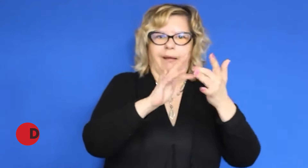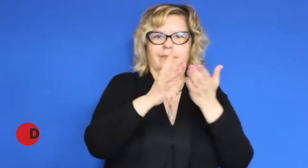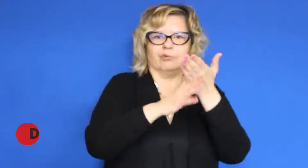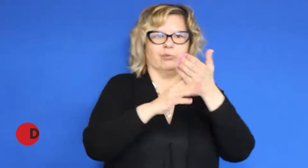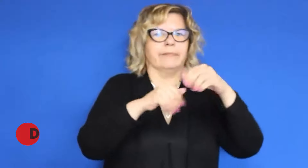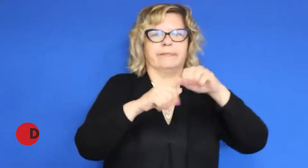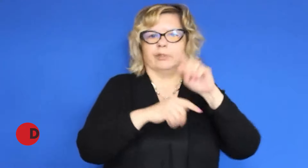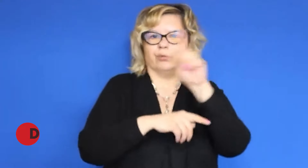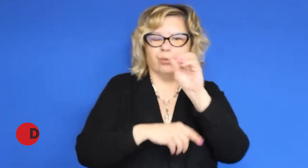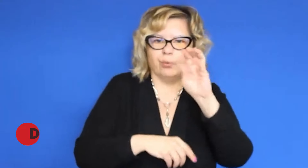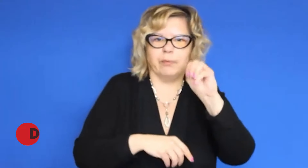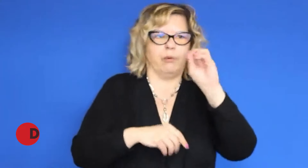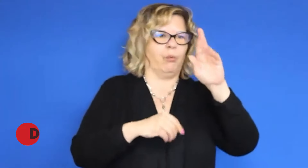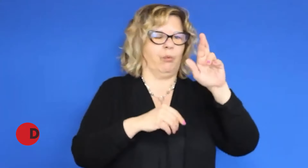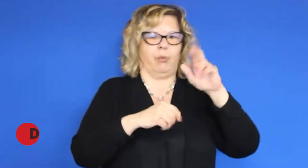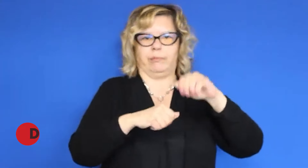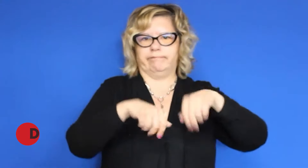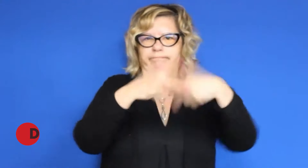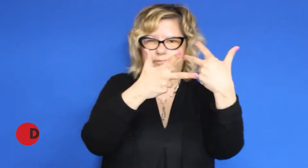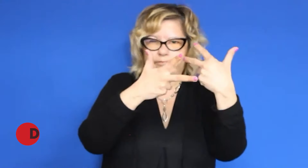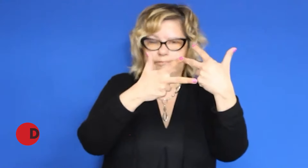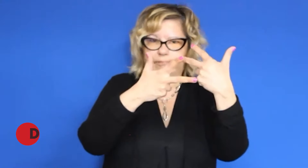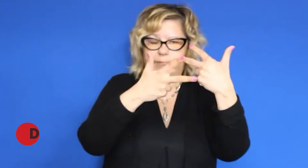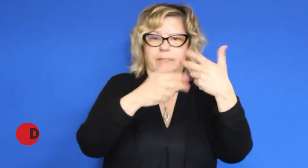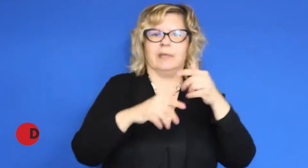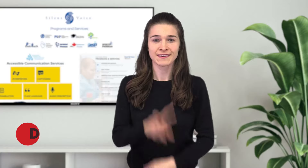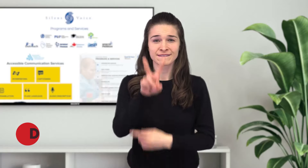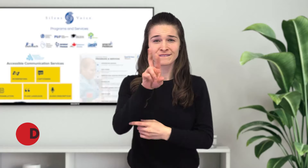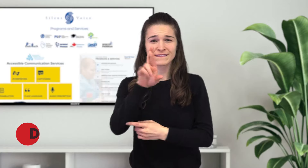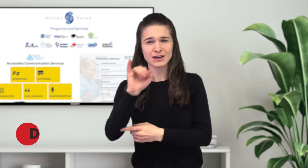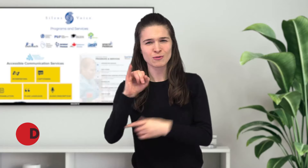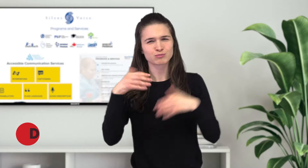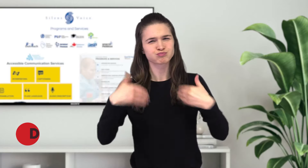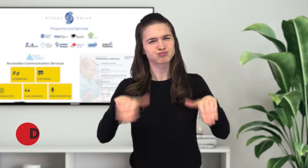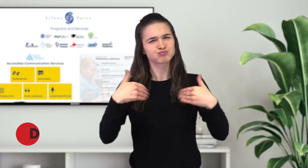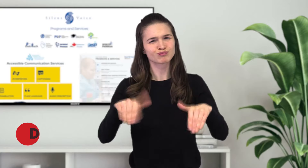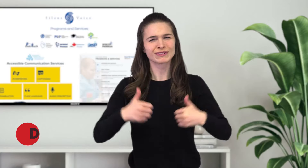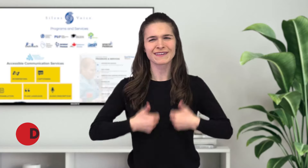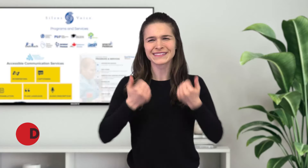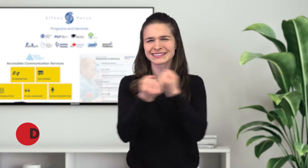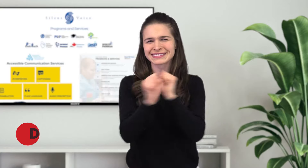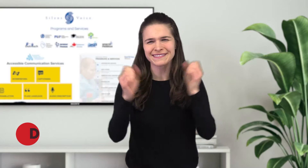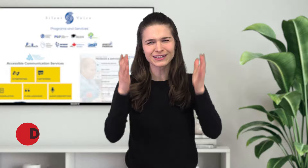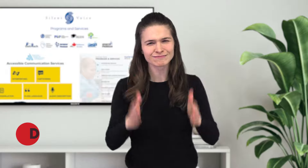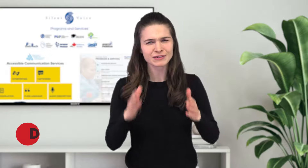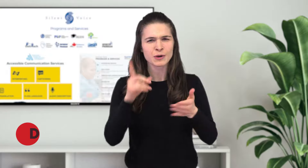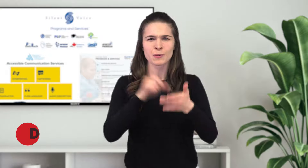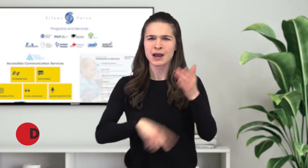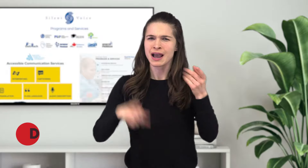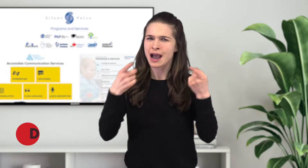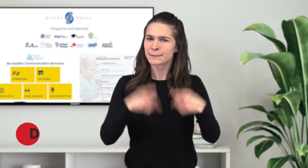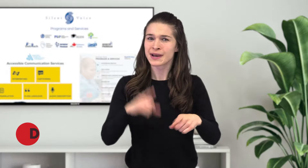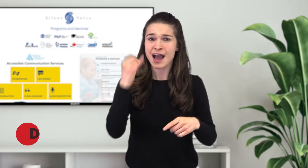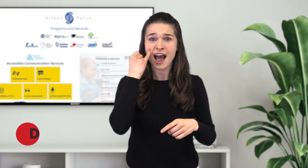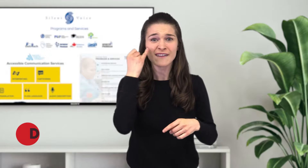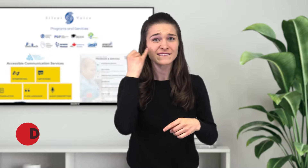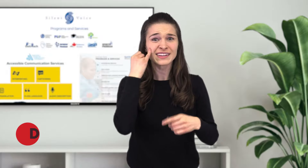connect through Zoom or video calls. [Nicole]: Vemote Remote Interpreting (VRI) services are a lifesaver,